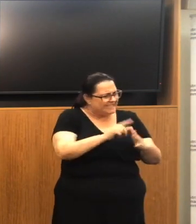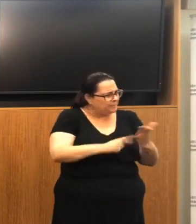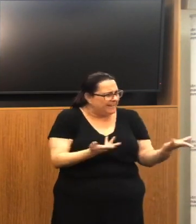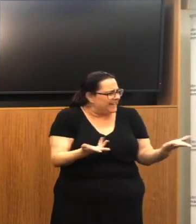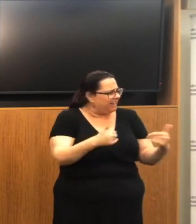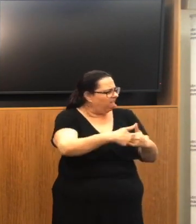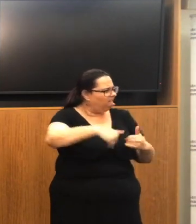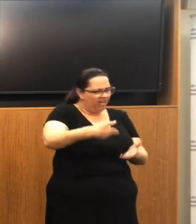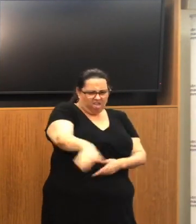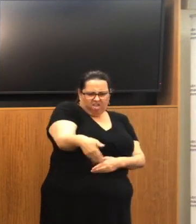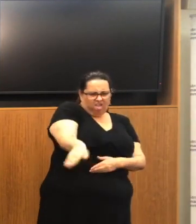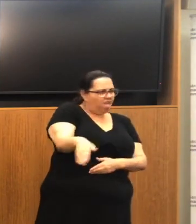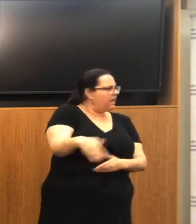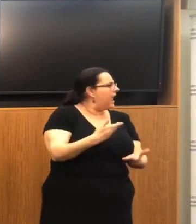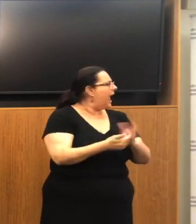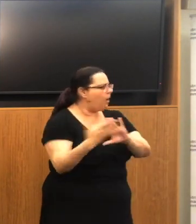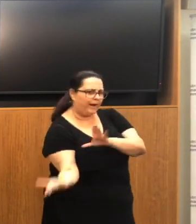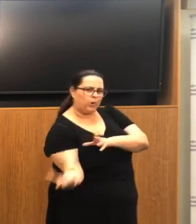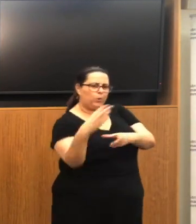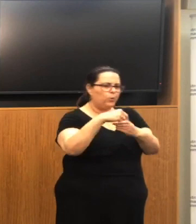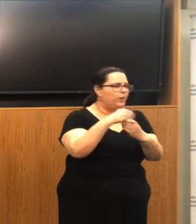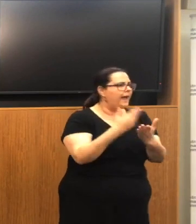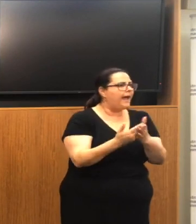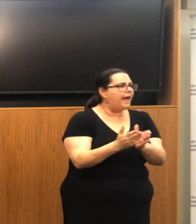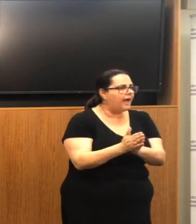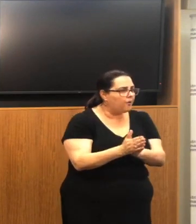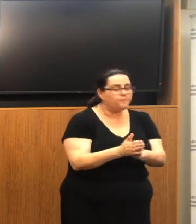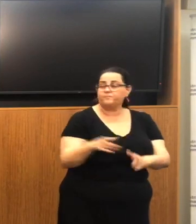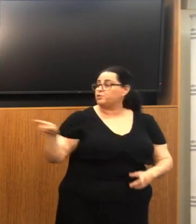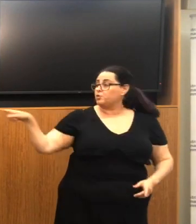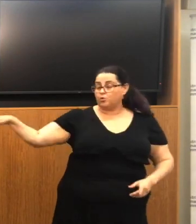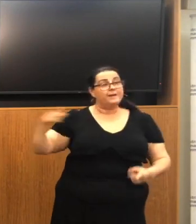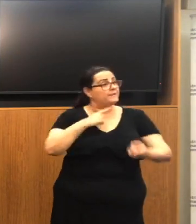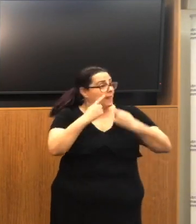So what do I mean by inclusive response? You got some highlights from Nujeen, but what we also saw